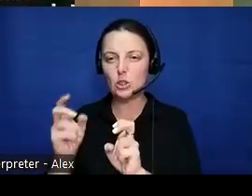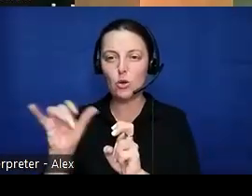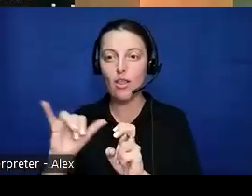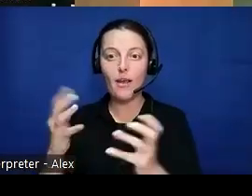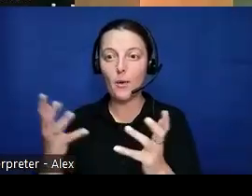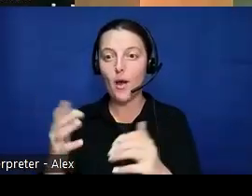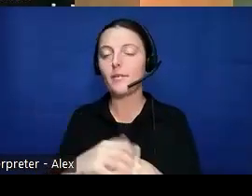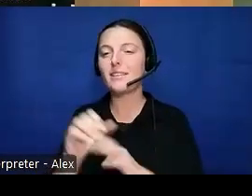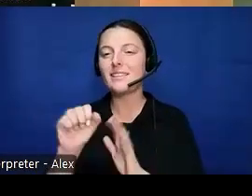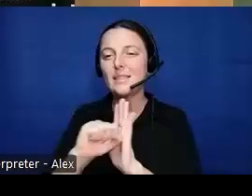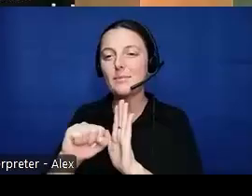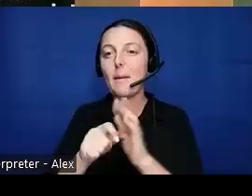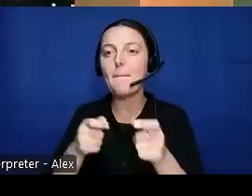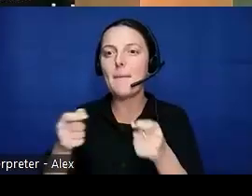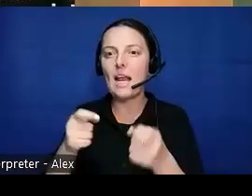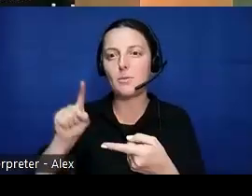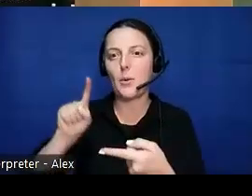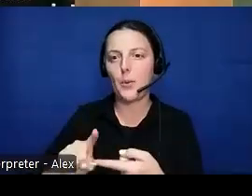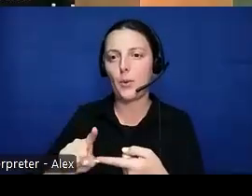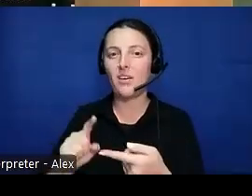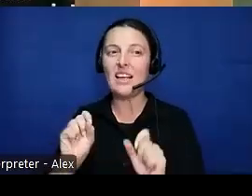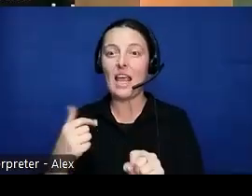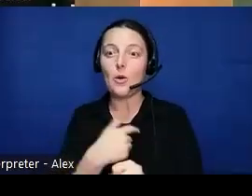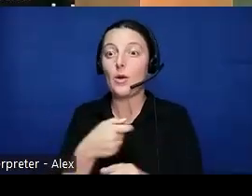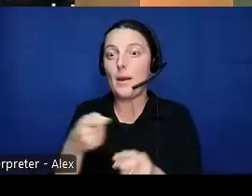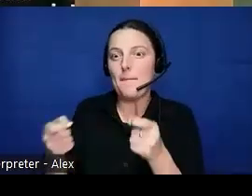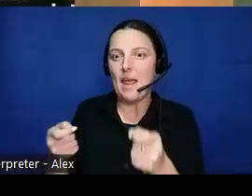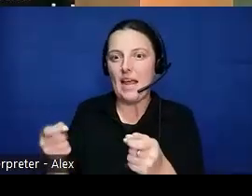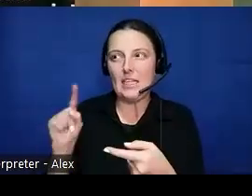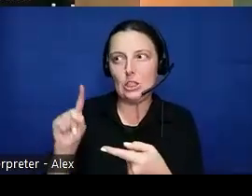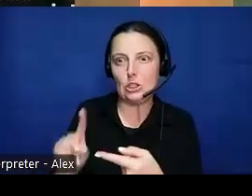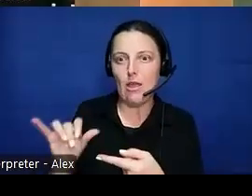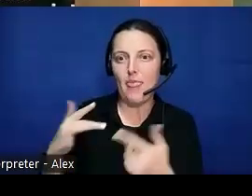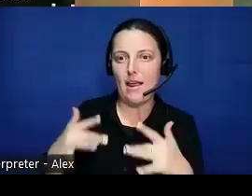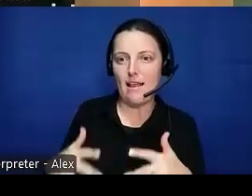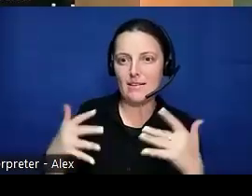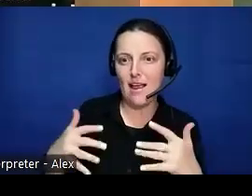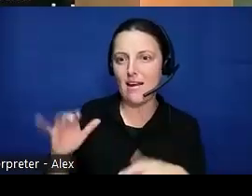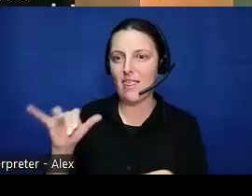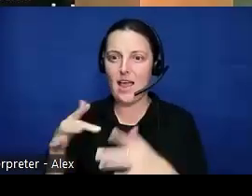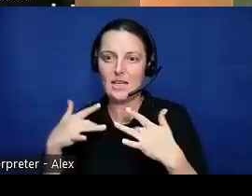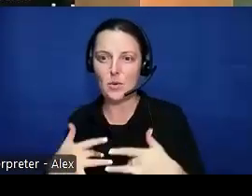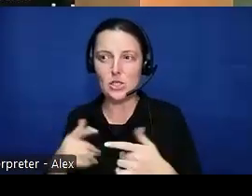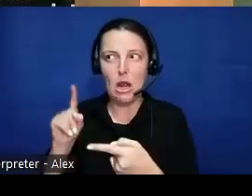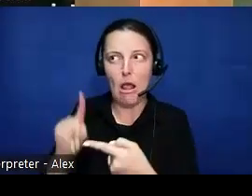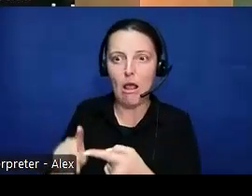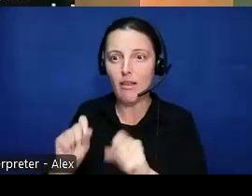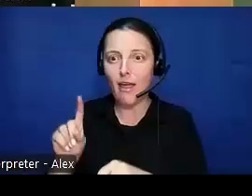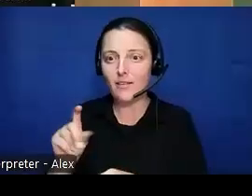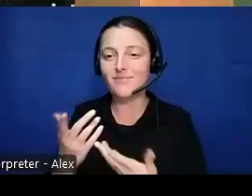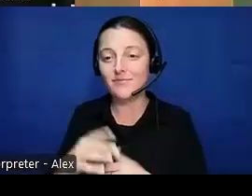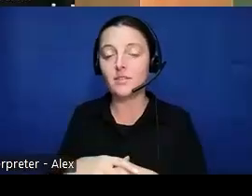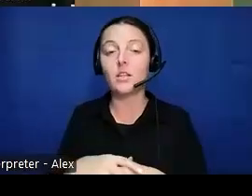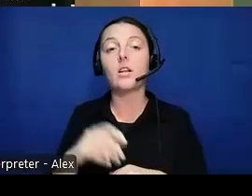etc. Reason why is because um actually when they do that with physical symptoms okay